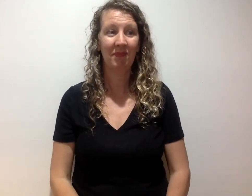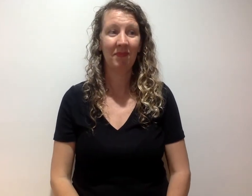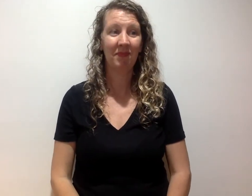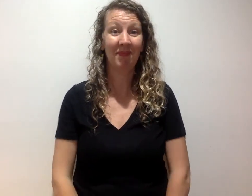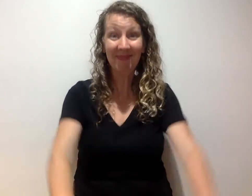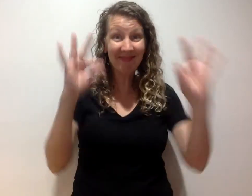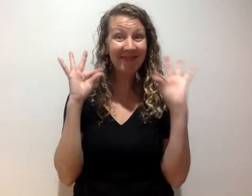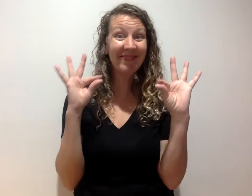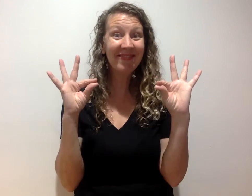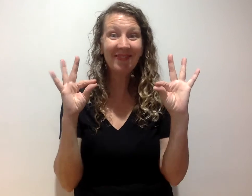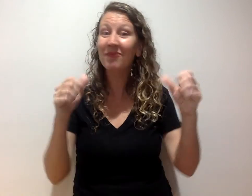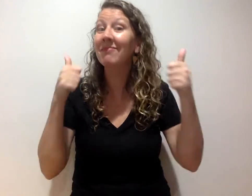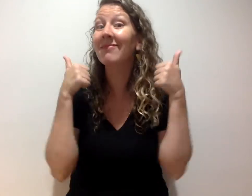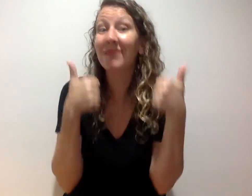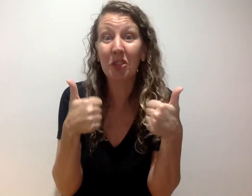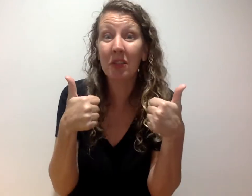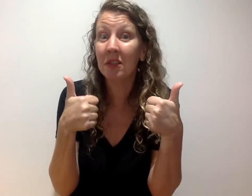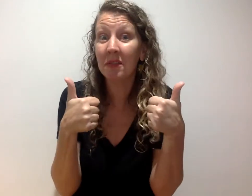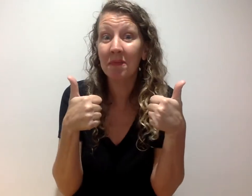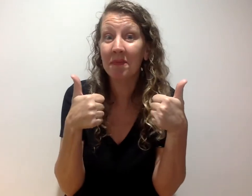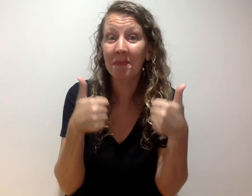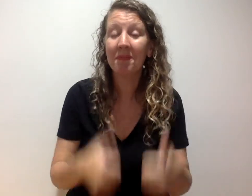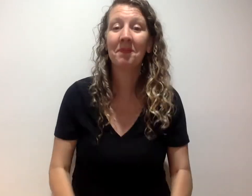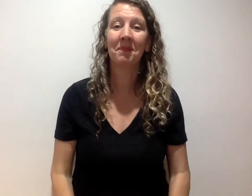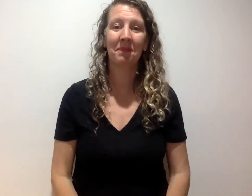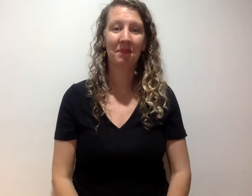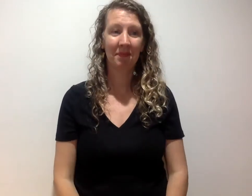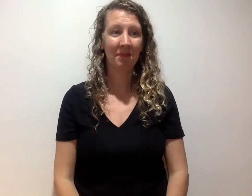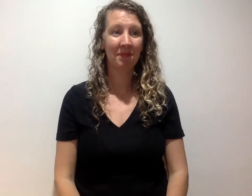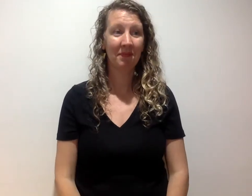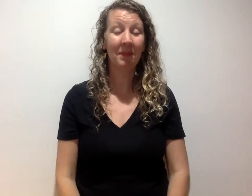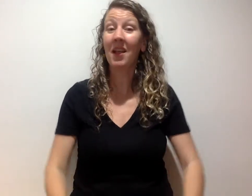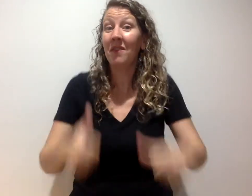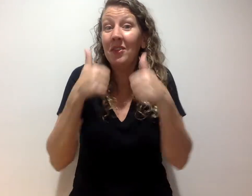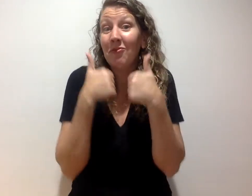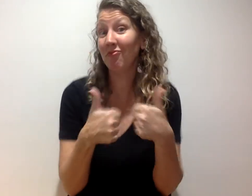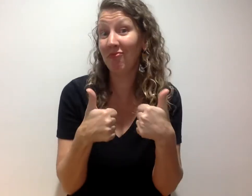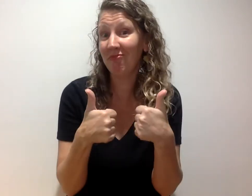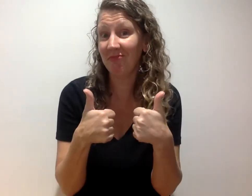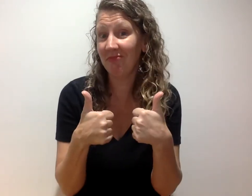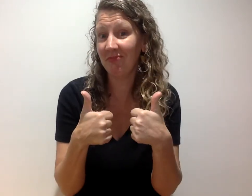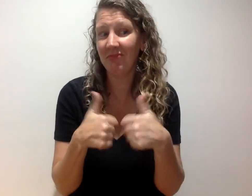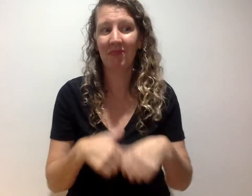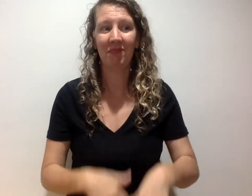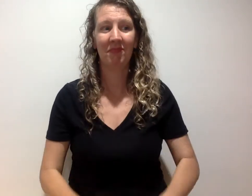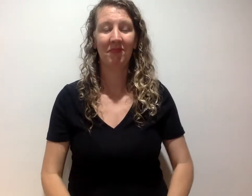GREAT